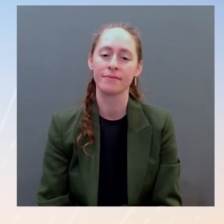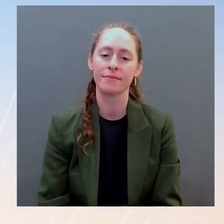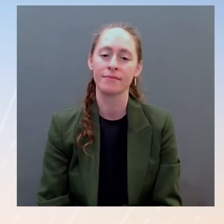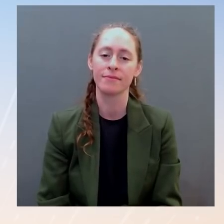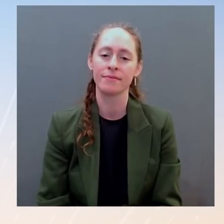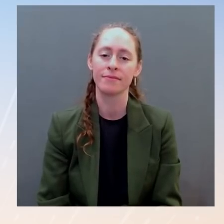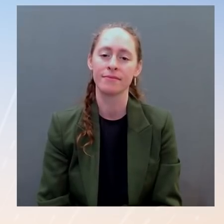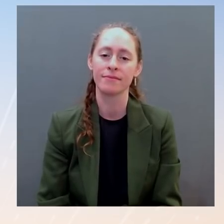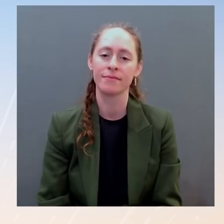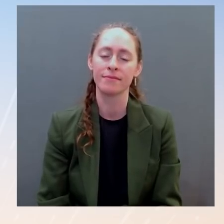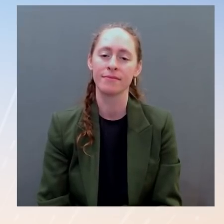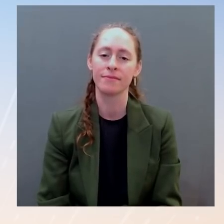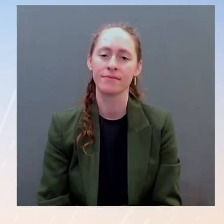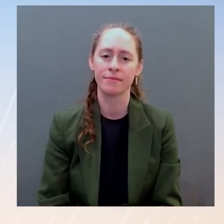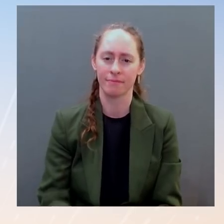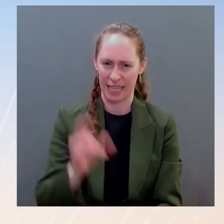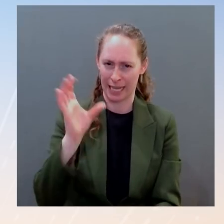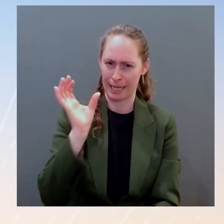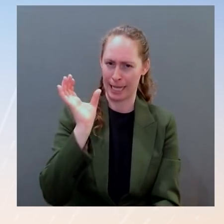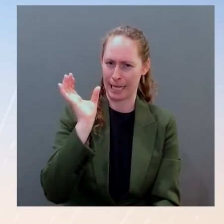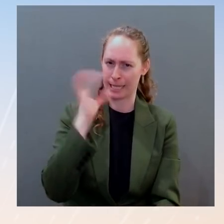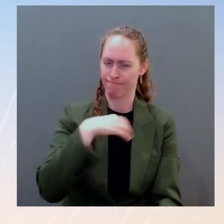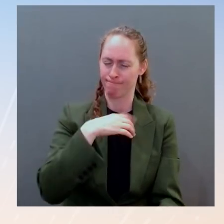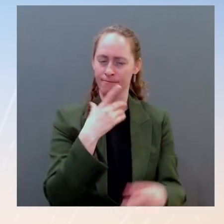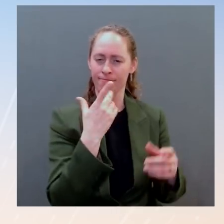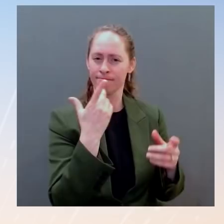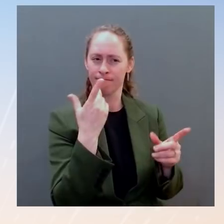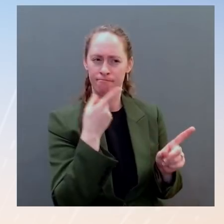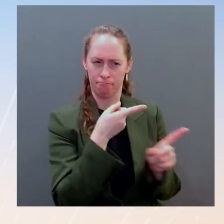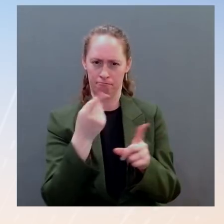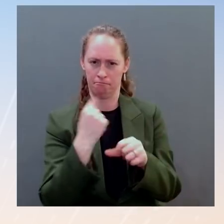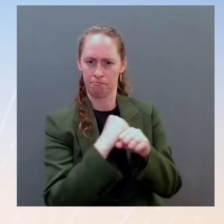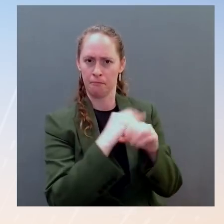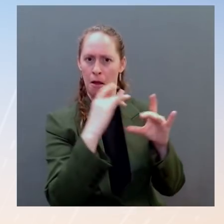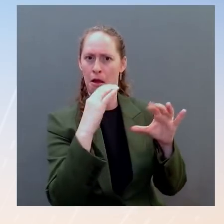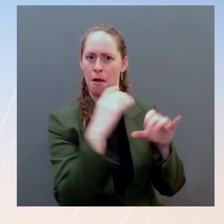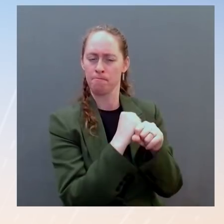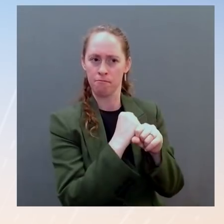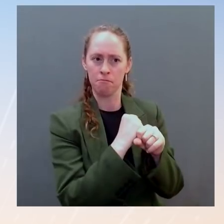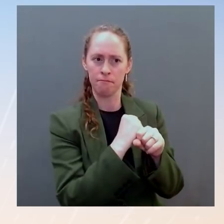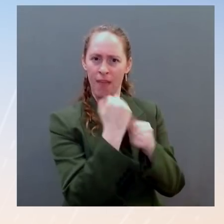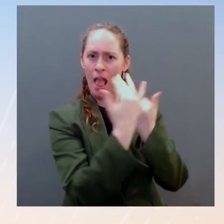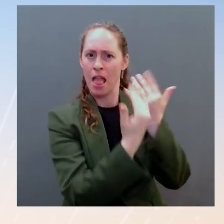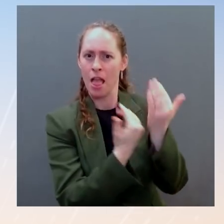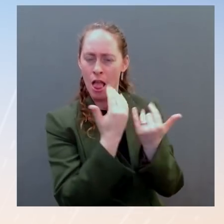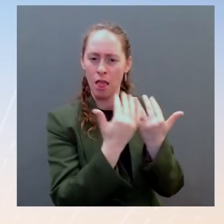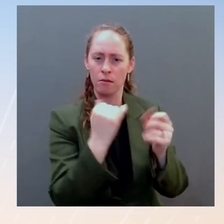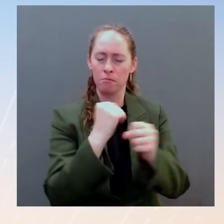Its oil containers blew up. There's a lot of speculation over what's causing it. And, obviously, one of the theories